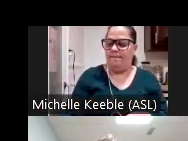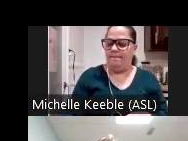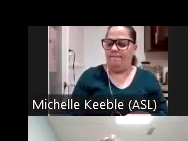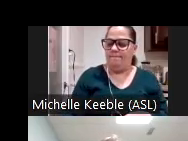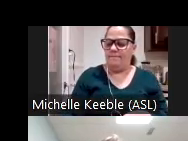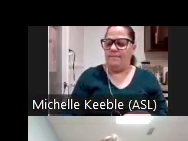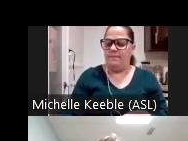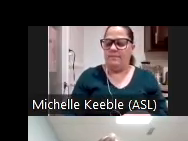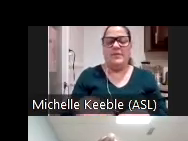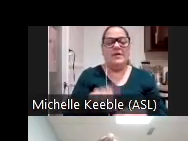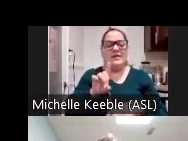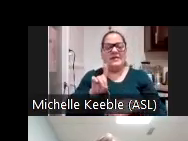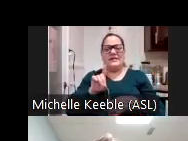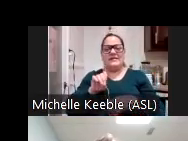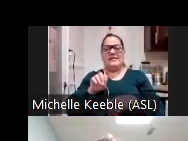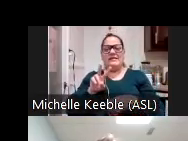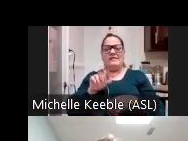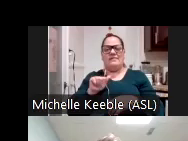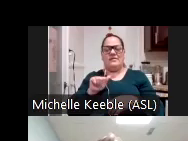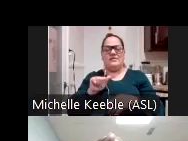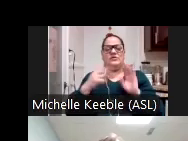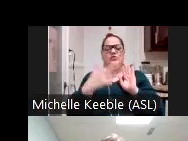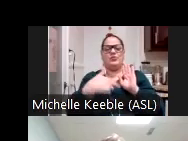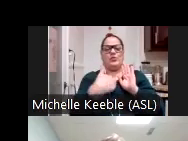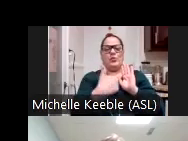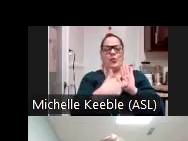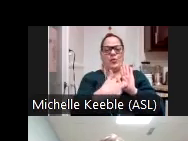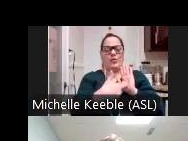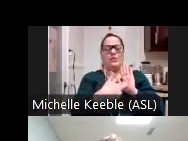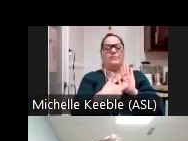Devva's room sessions are recorded. All Devva's Room sessions are recorded and